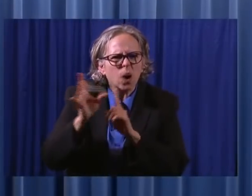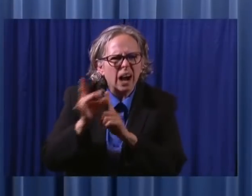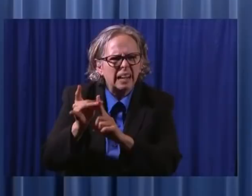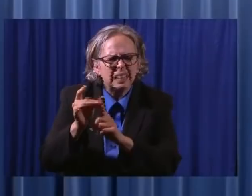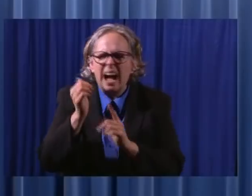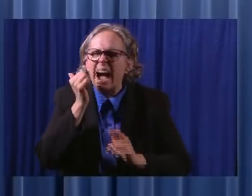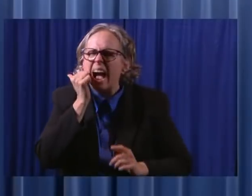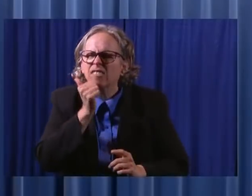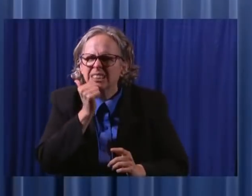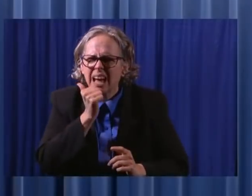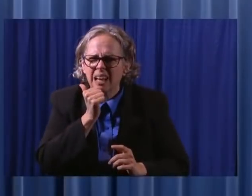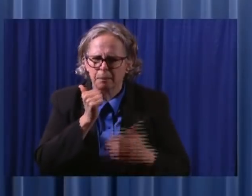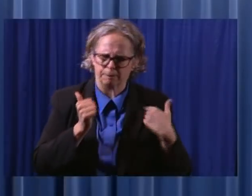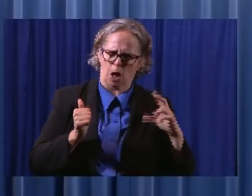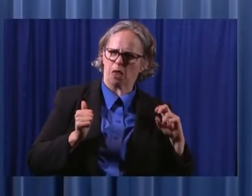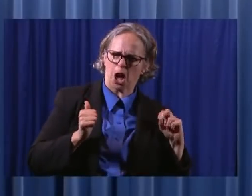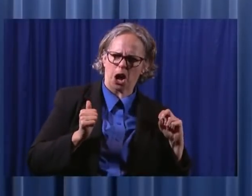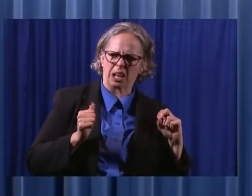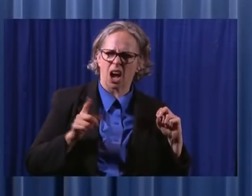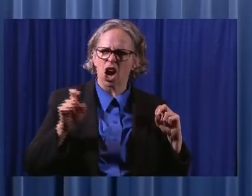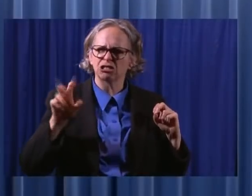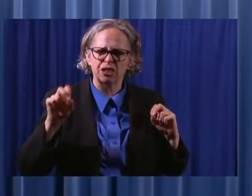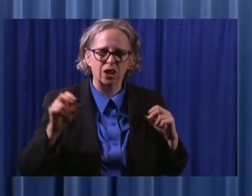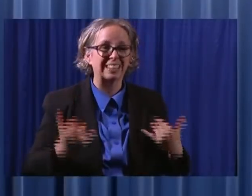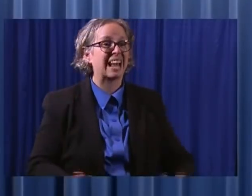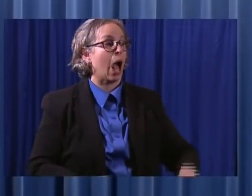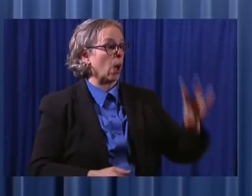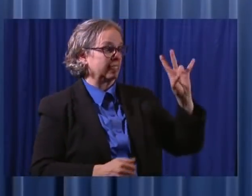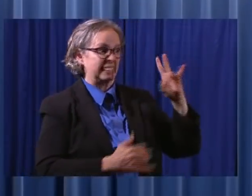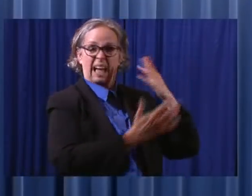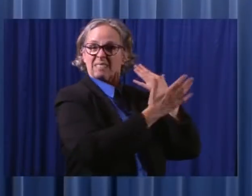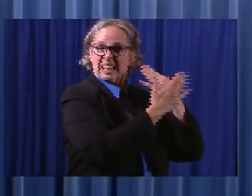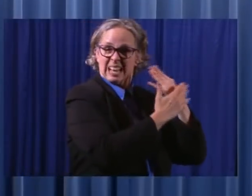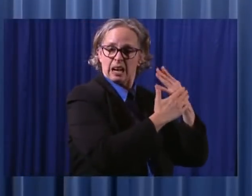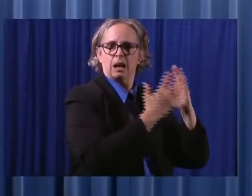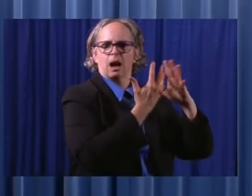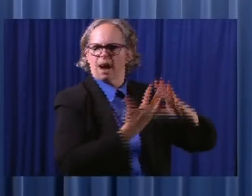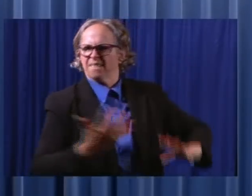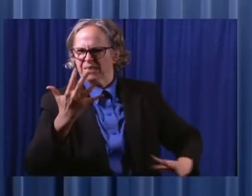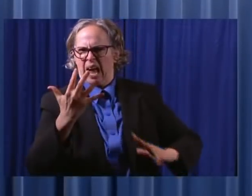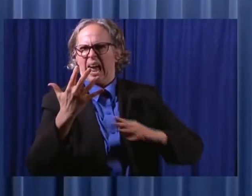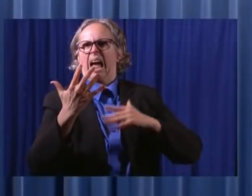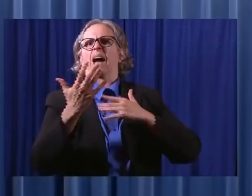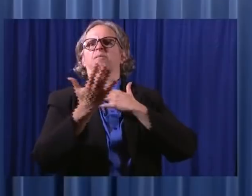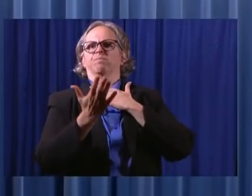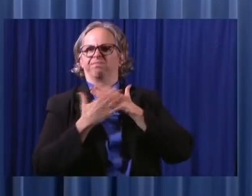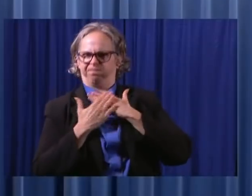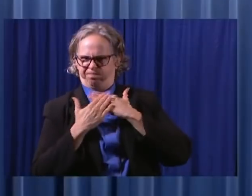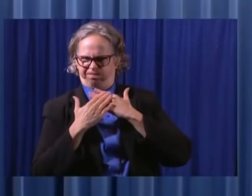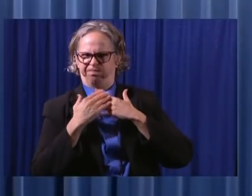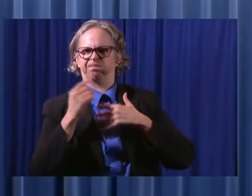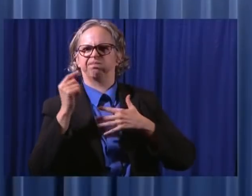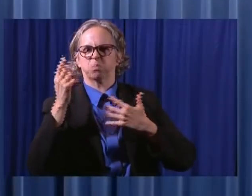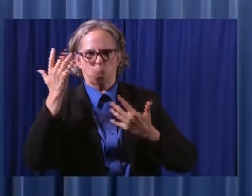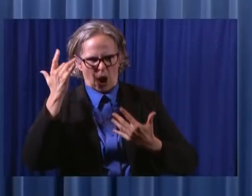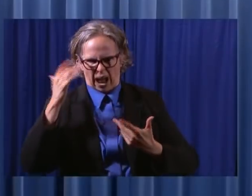QUADRUPLED TO APPROXIMATELY 130 CASES PER DAY. RIGHT NOW, HAMILTON COUNTY HAS